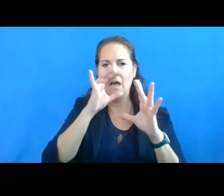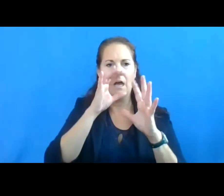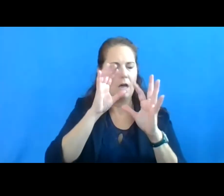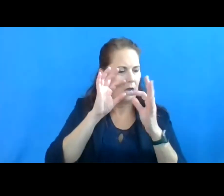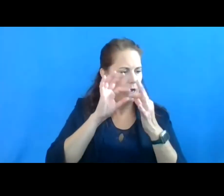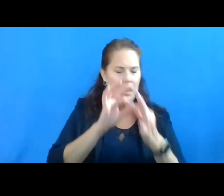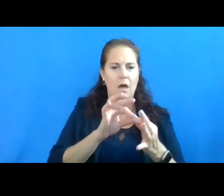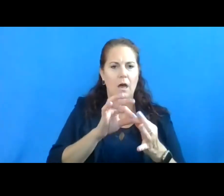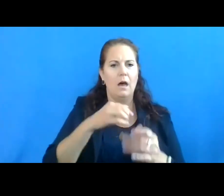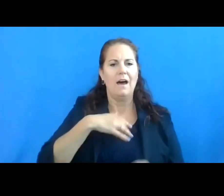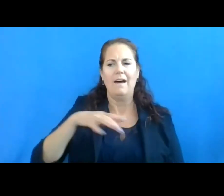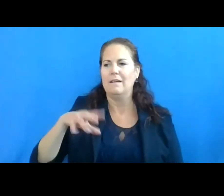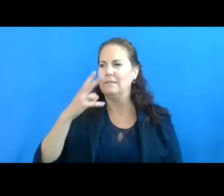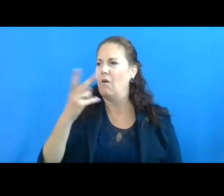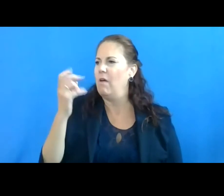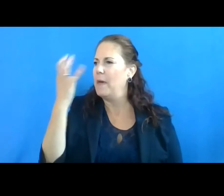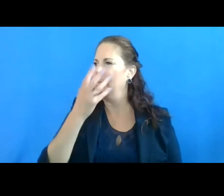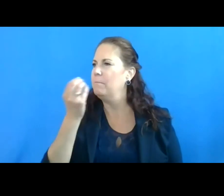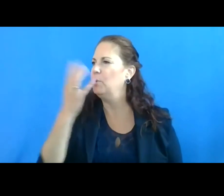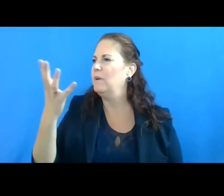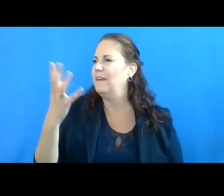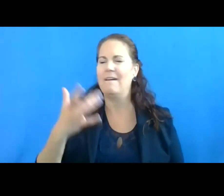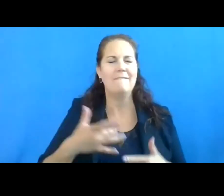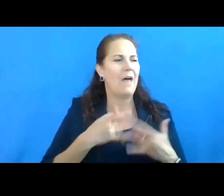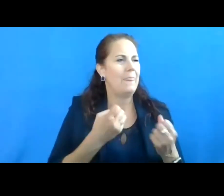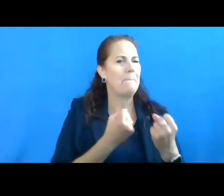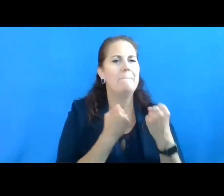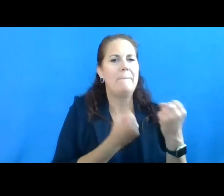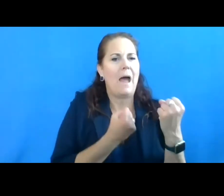the beauty and power and the wisdom, and the wisdom felt so familiar.